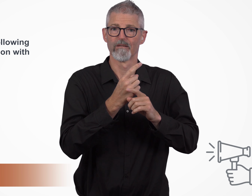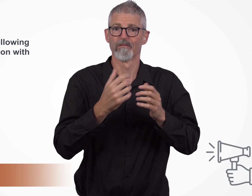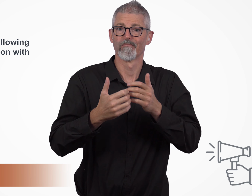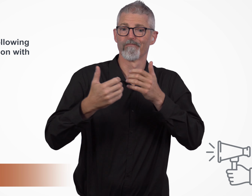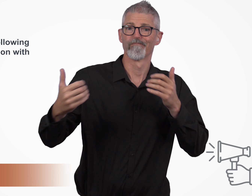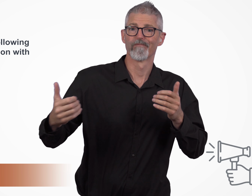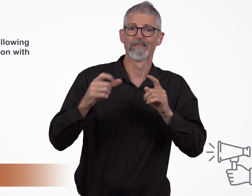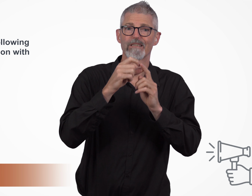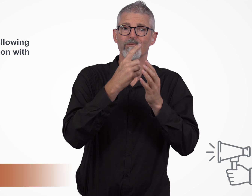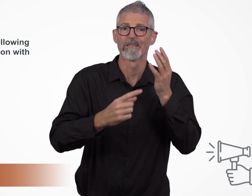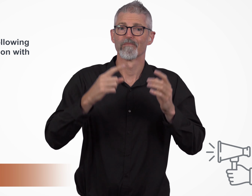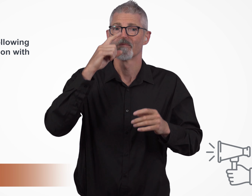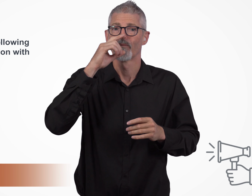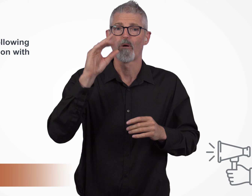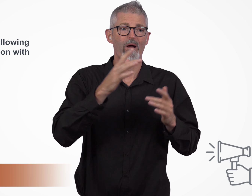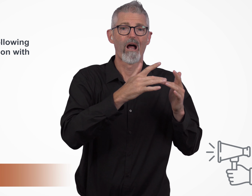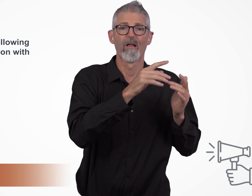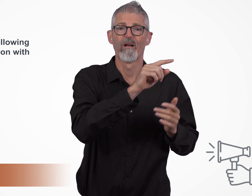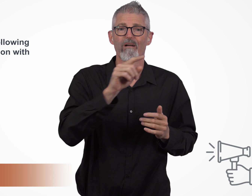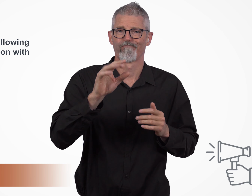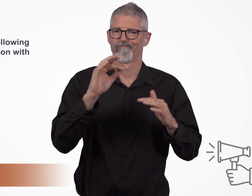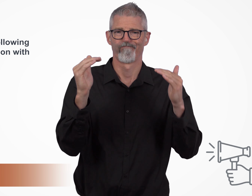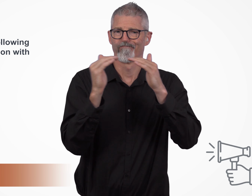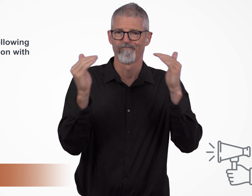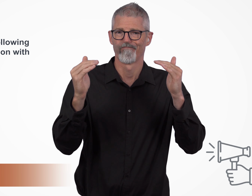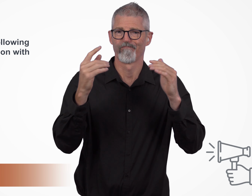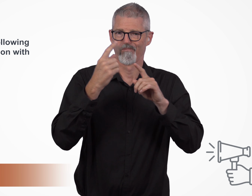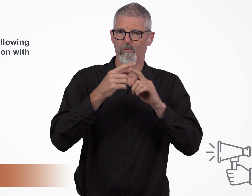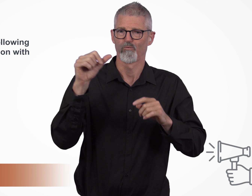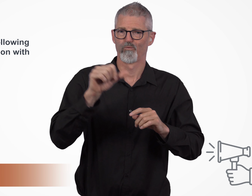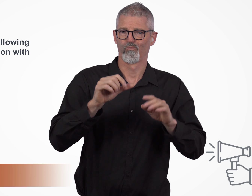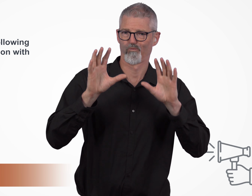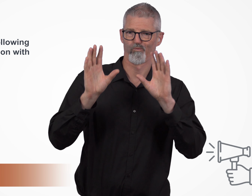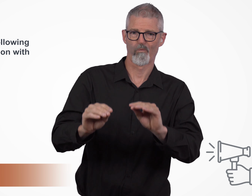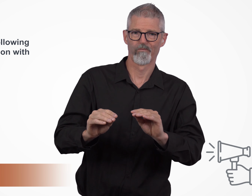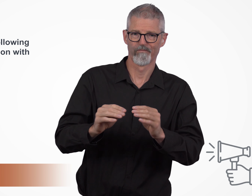‘Segregation of people with disability is discrimination and must end’,